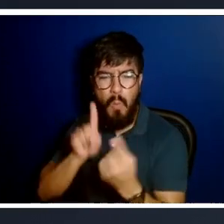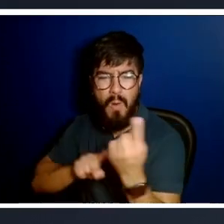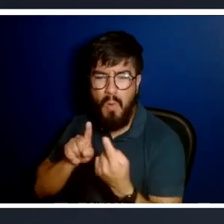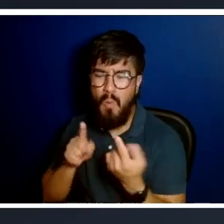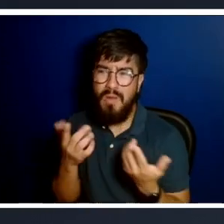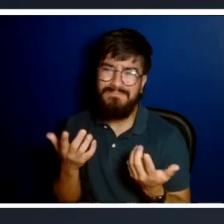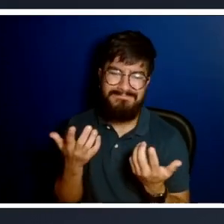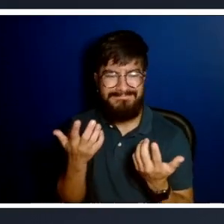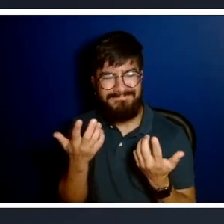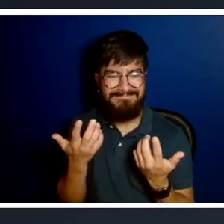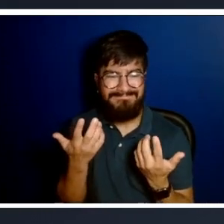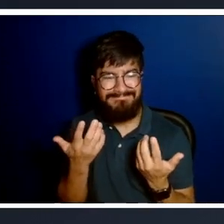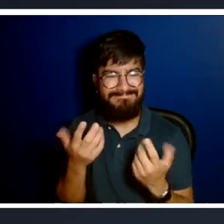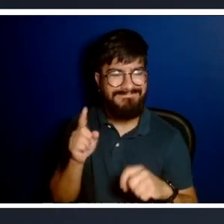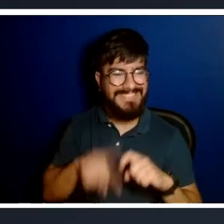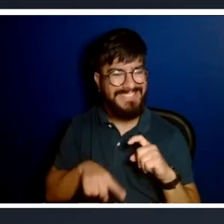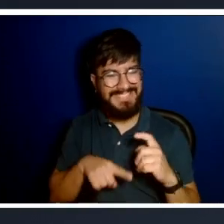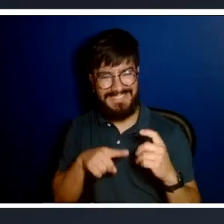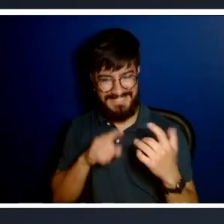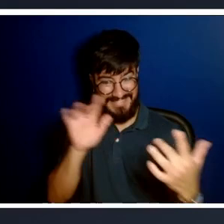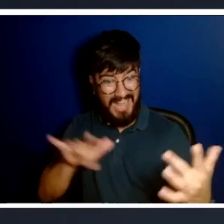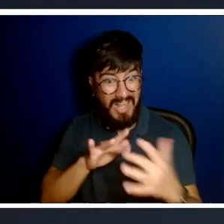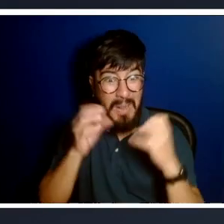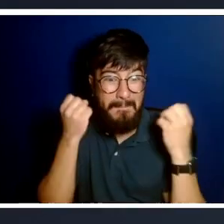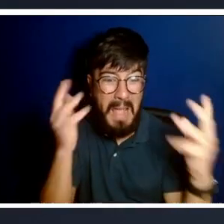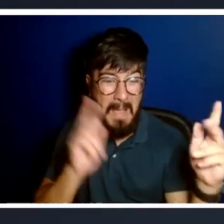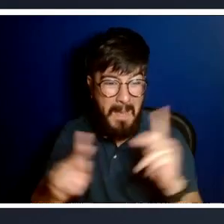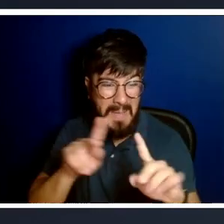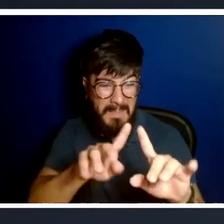we wanted to reach. We had to say no to too many people, so that's why we've gone to the webinar